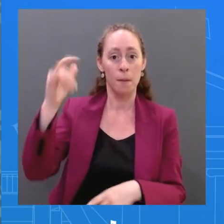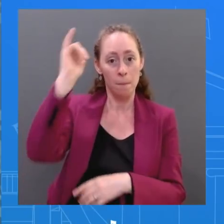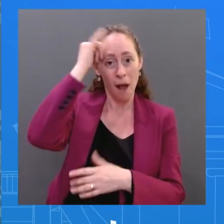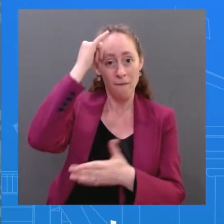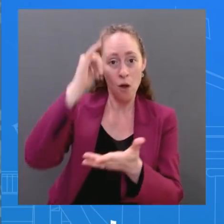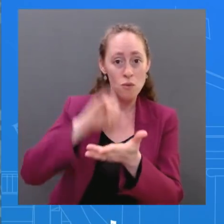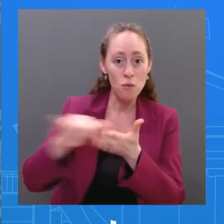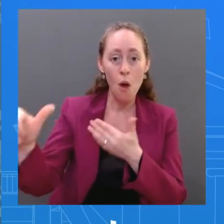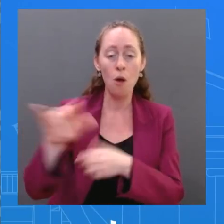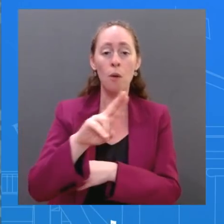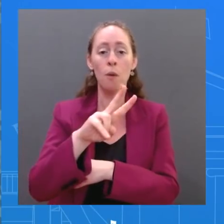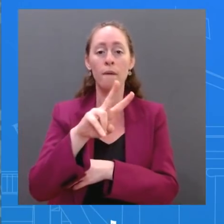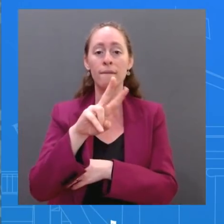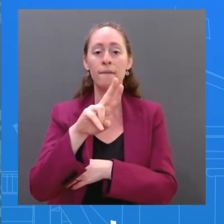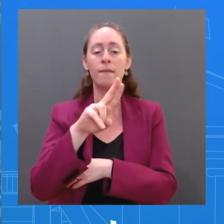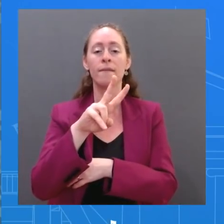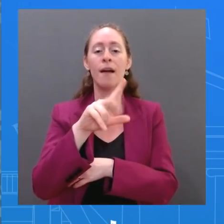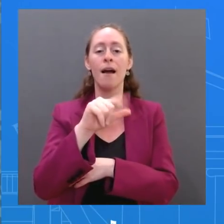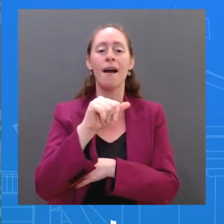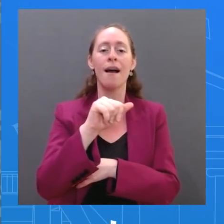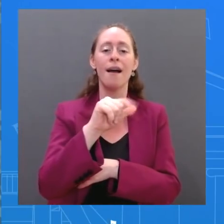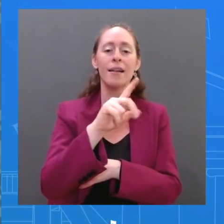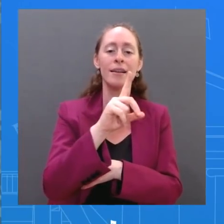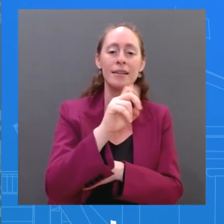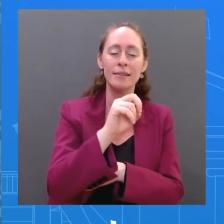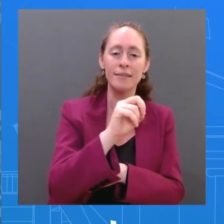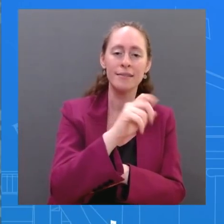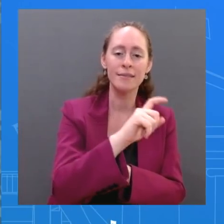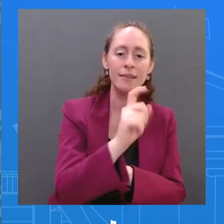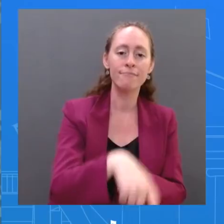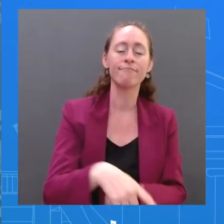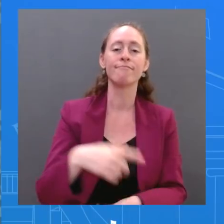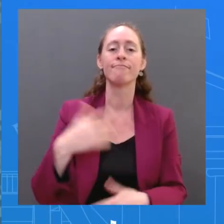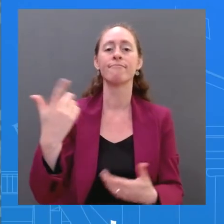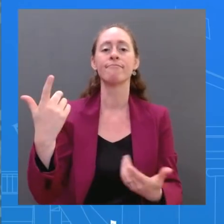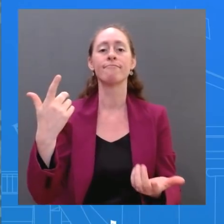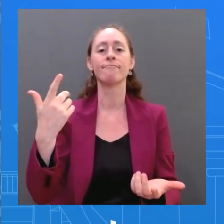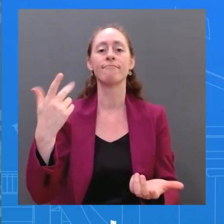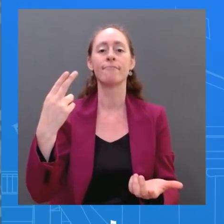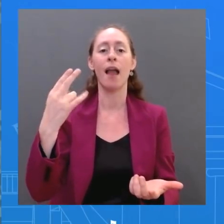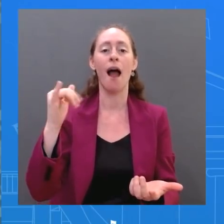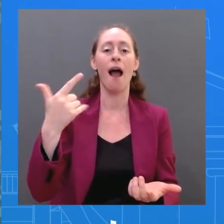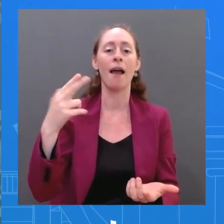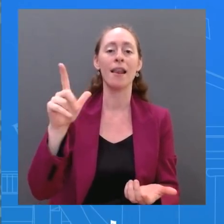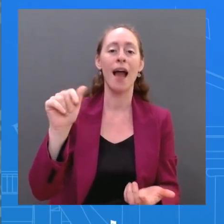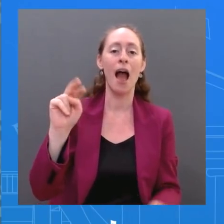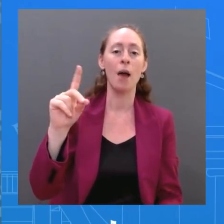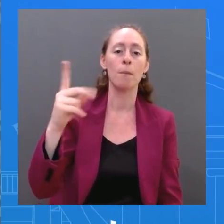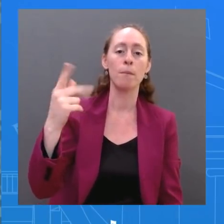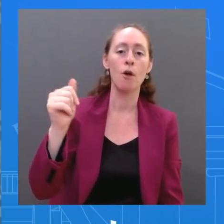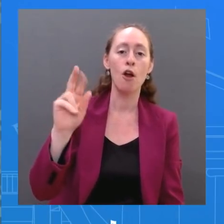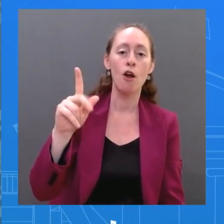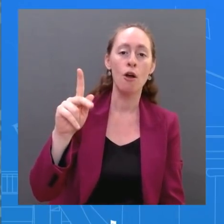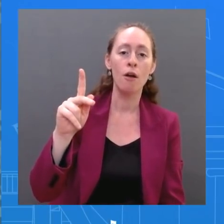that they have over and over again, which is a weapon of war being unleashed on our -- in our communities.